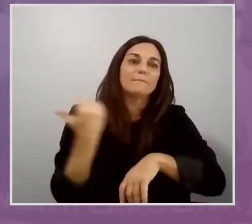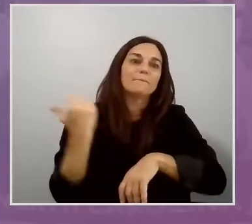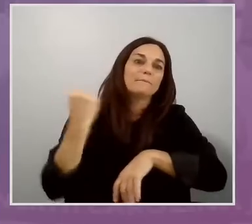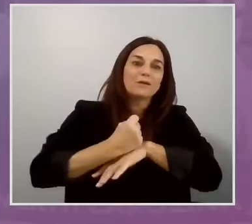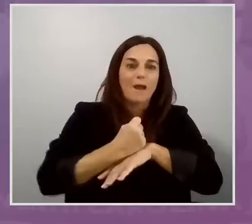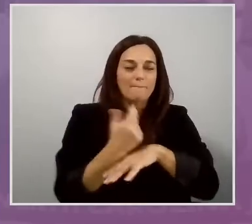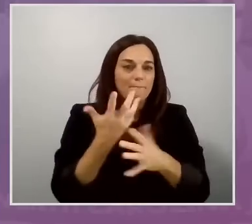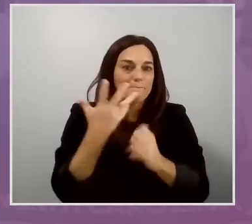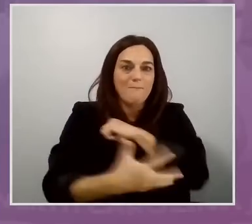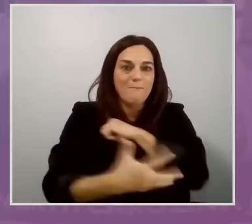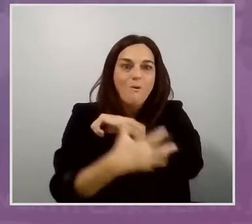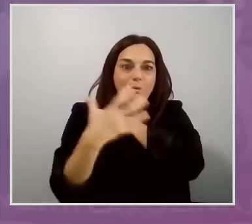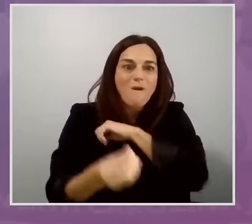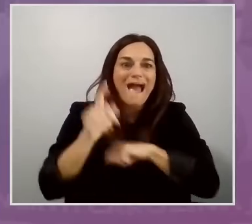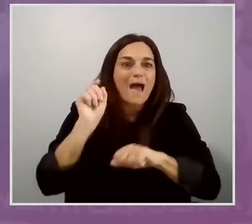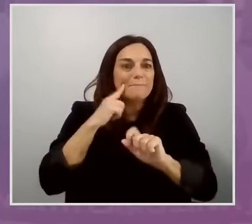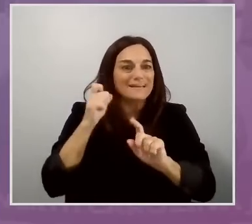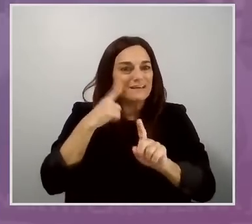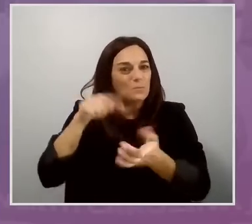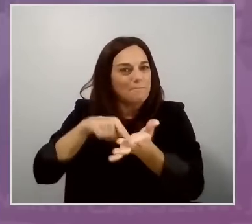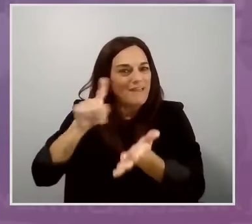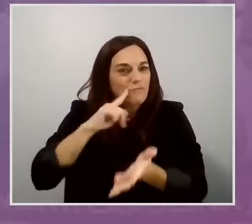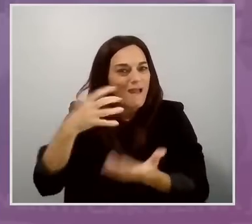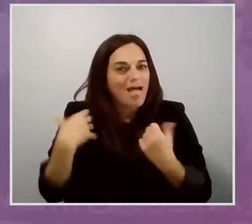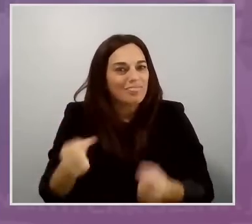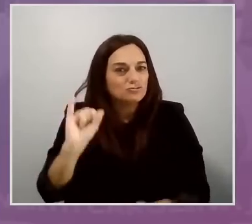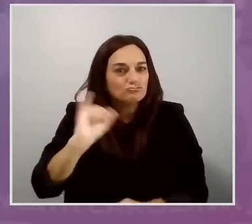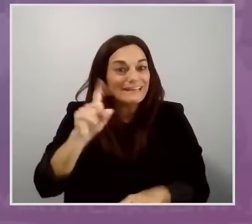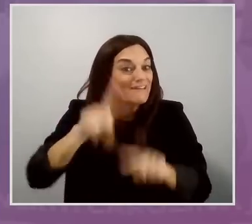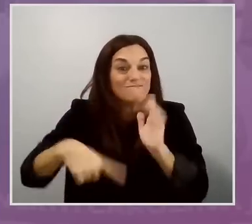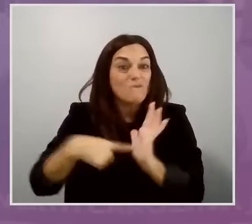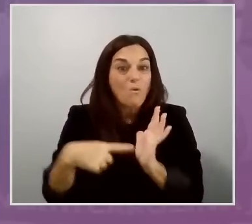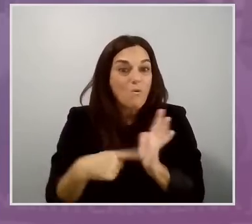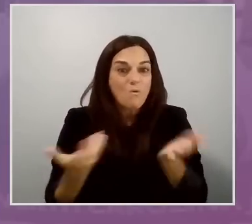THE THING WHICH IS THEY DON'T WANT TO GO BANKRUPT. FAMILIES SHOULD NEVER GO